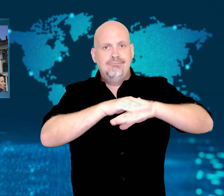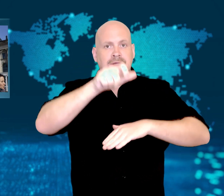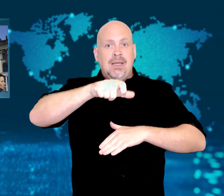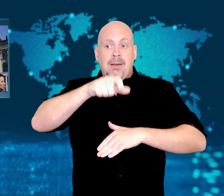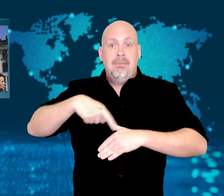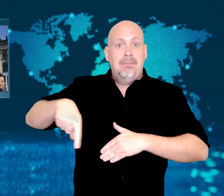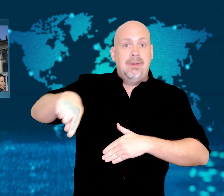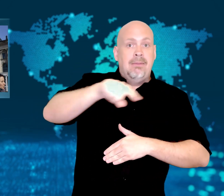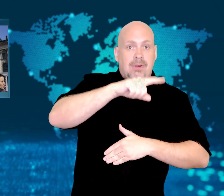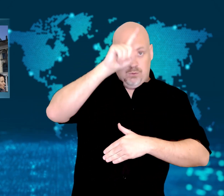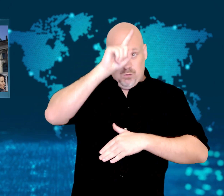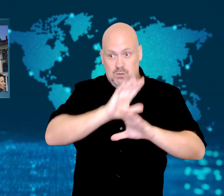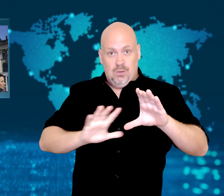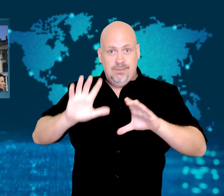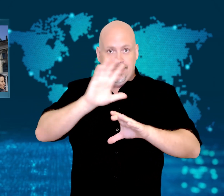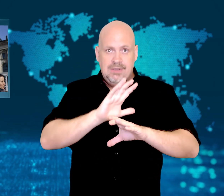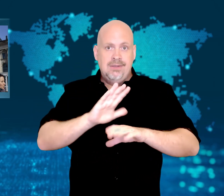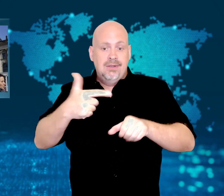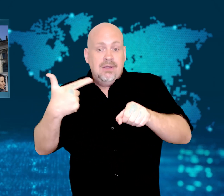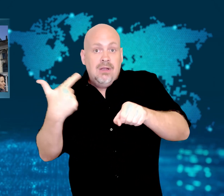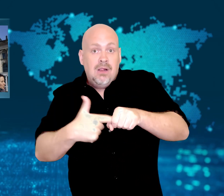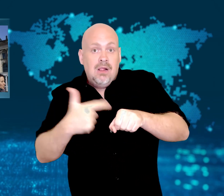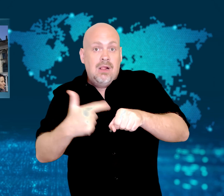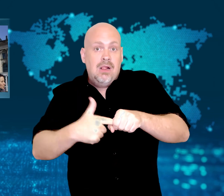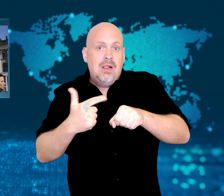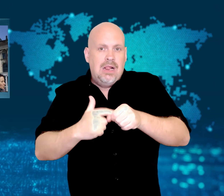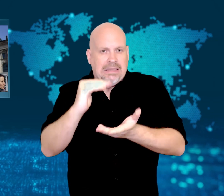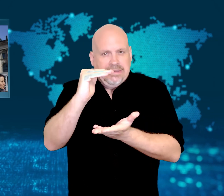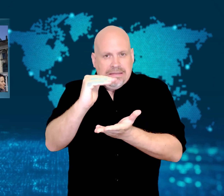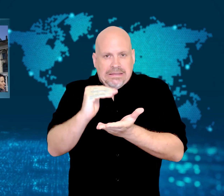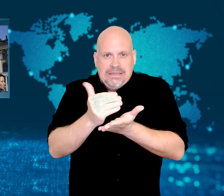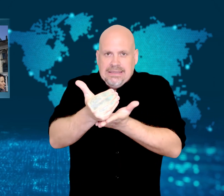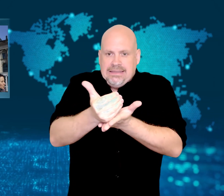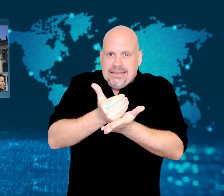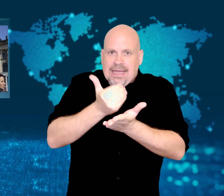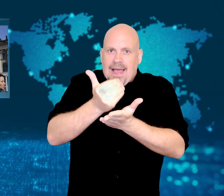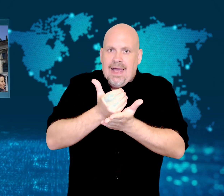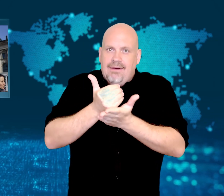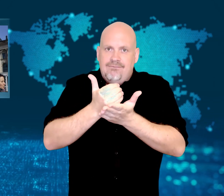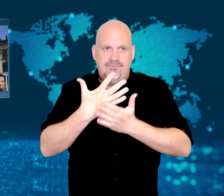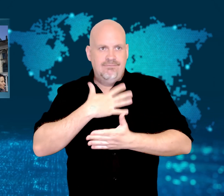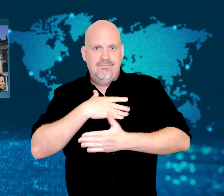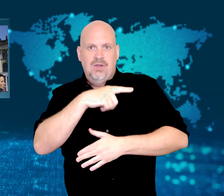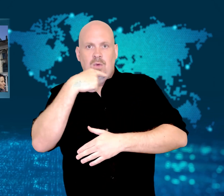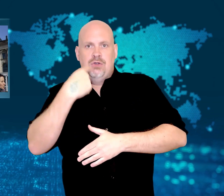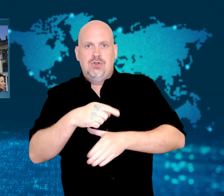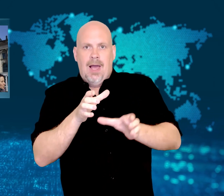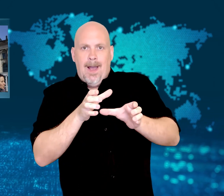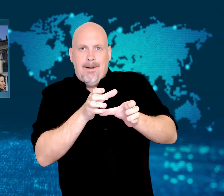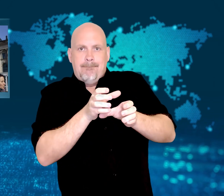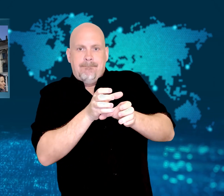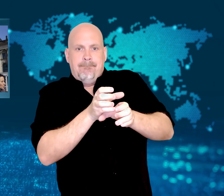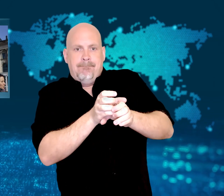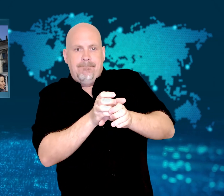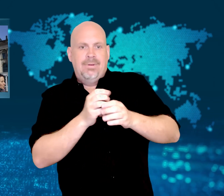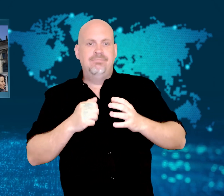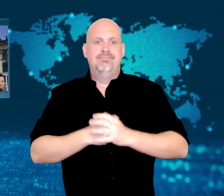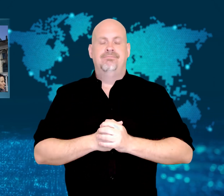A top independent oil company has said it will not deal in Russian oil